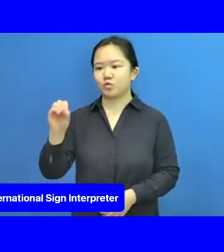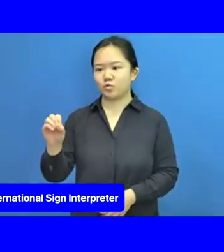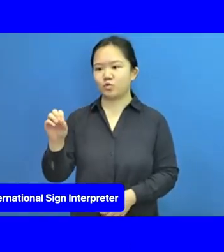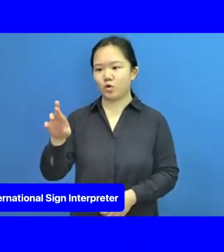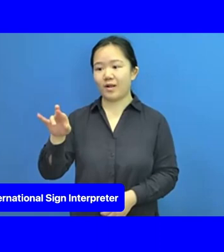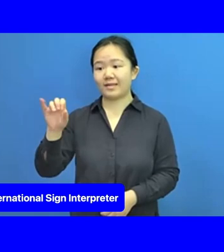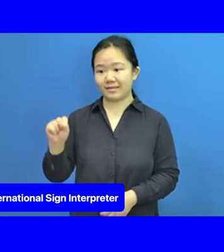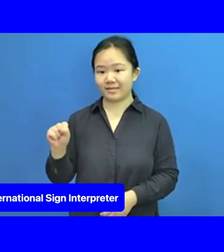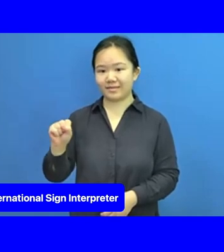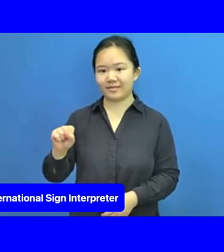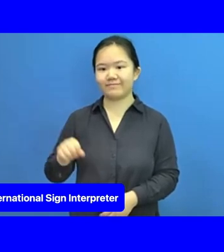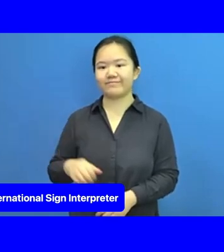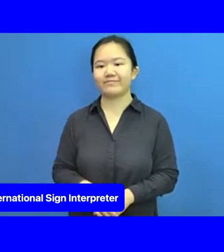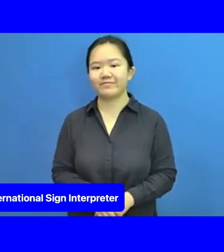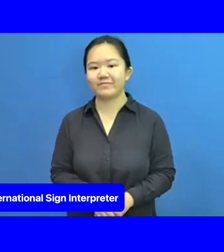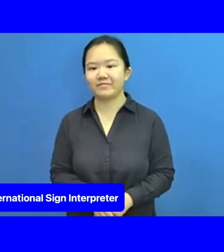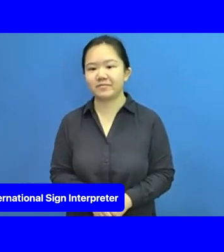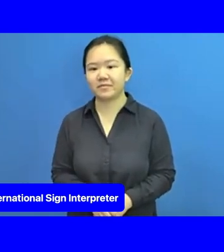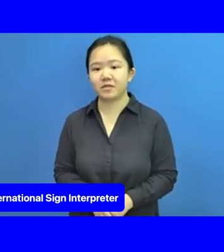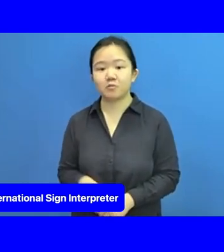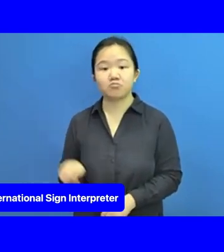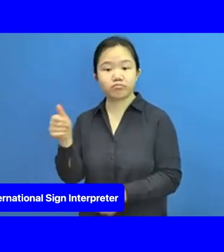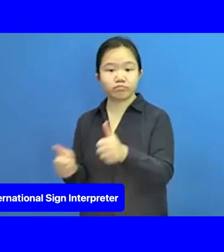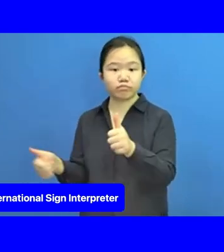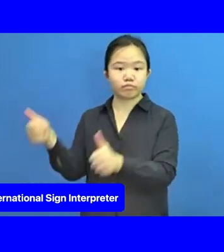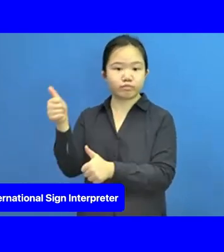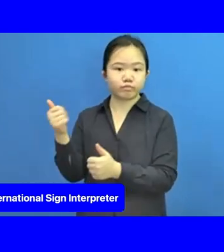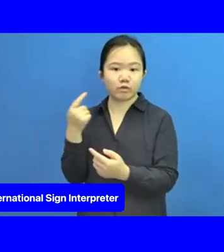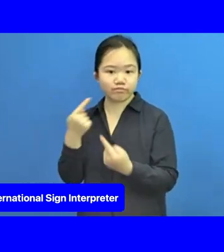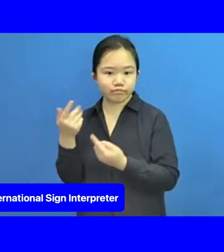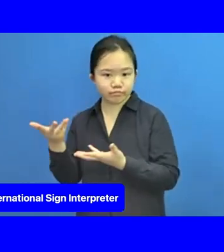Indeed IDEA Consult is the research partner in Perform Europe.